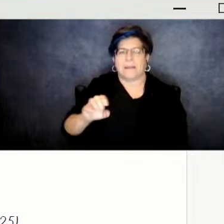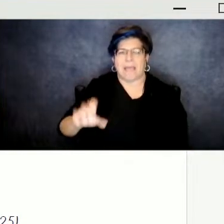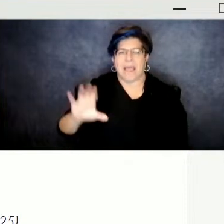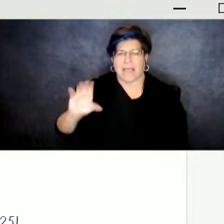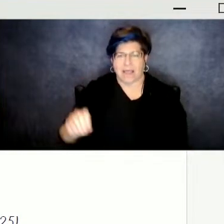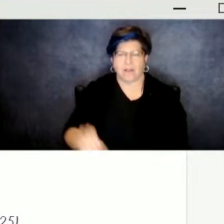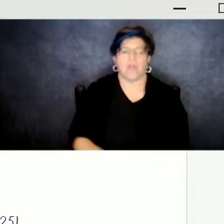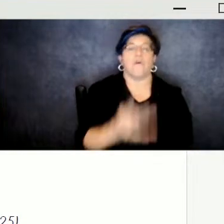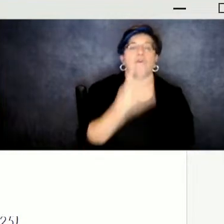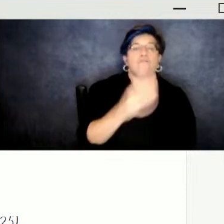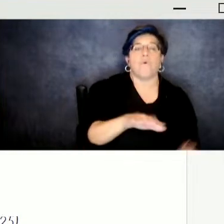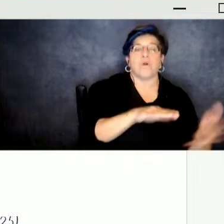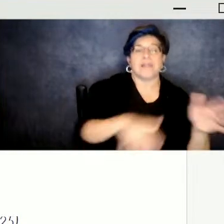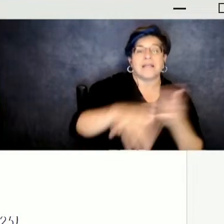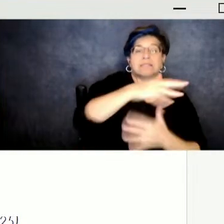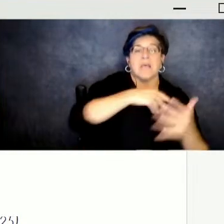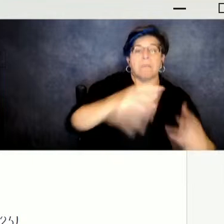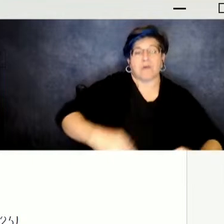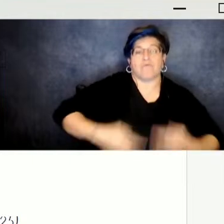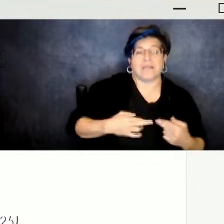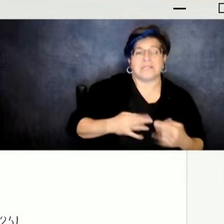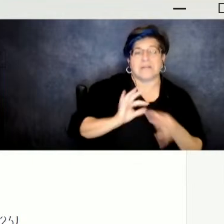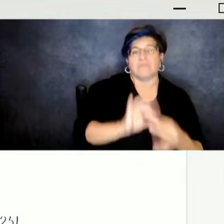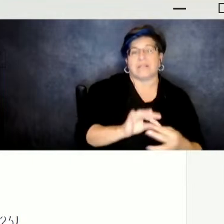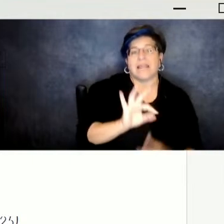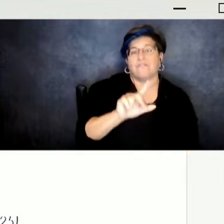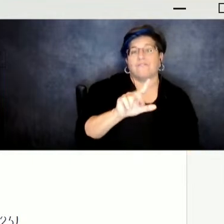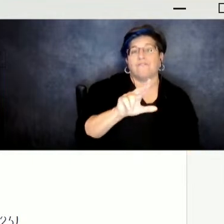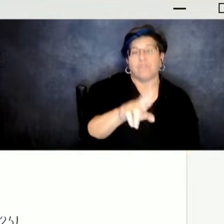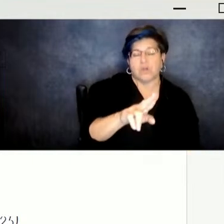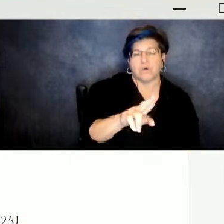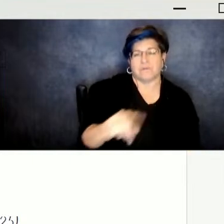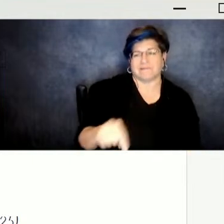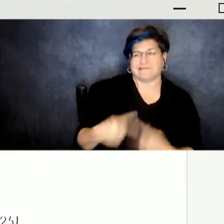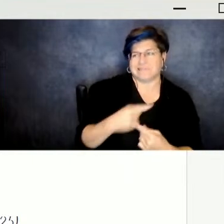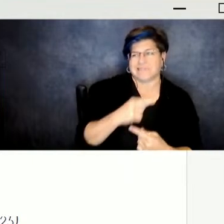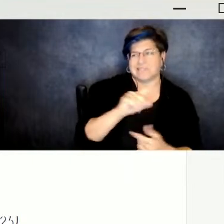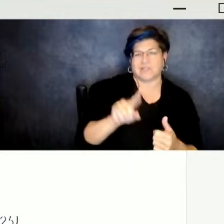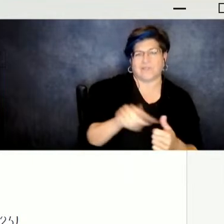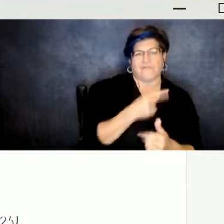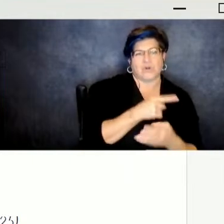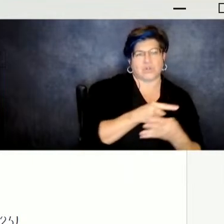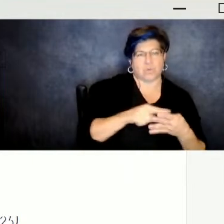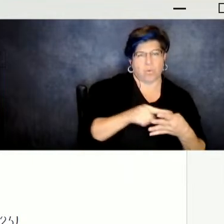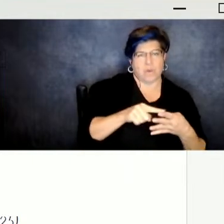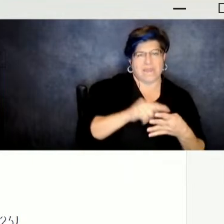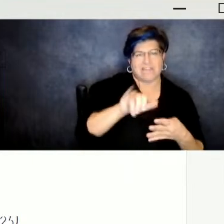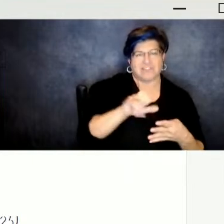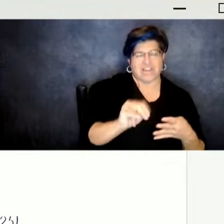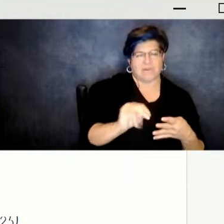PEDIATRIC DEATHS YET IN MECKLENBURG COUNTY.